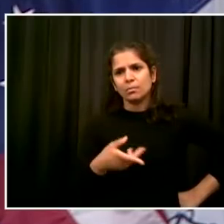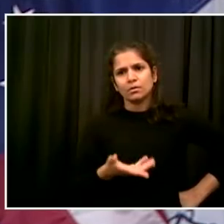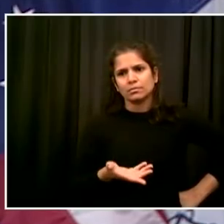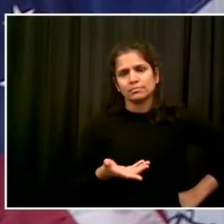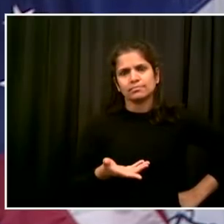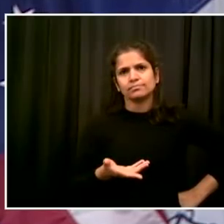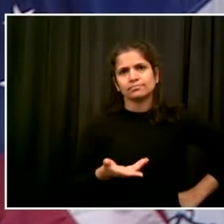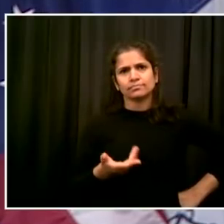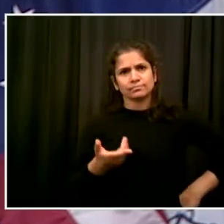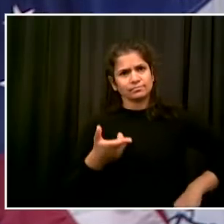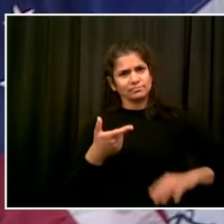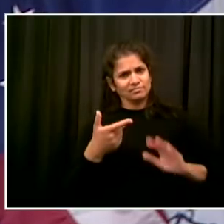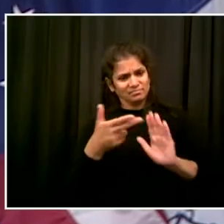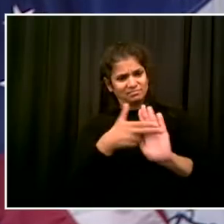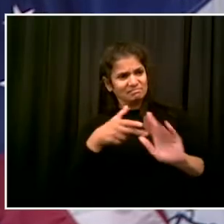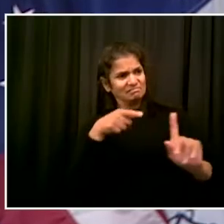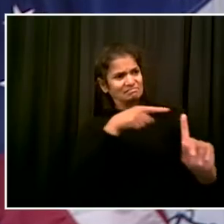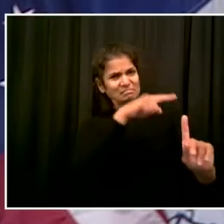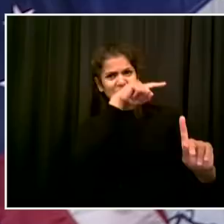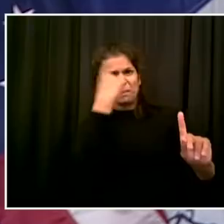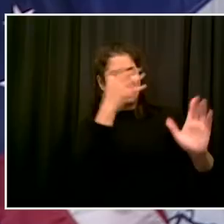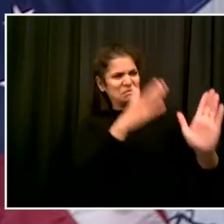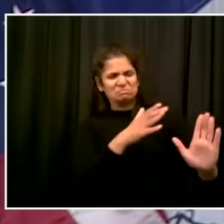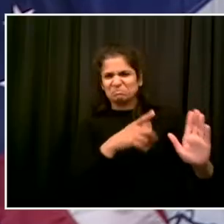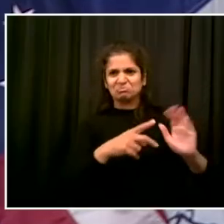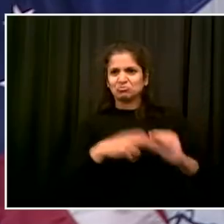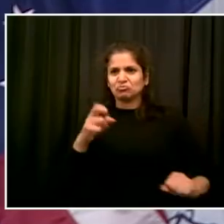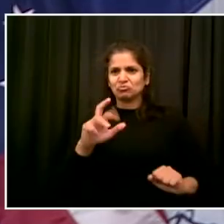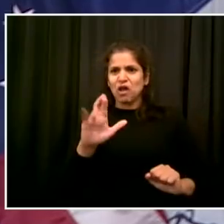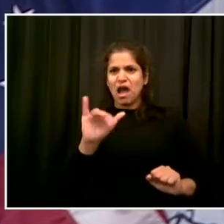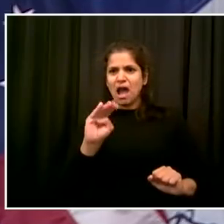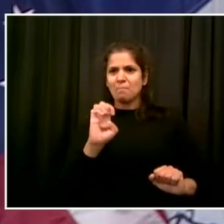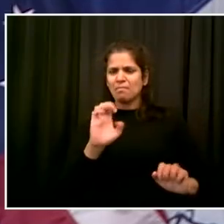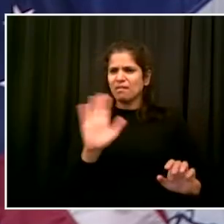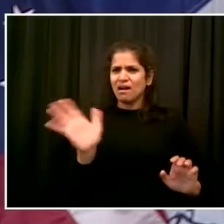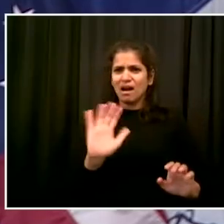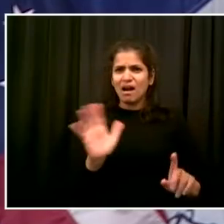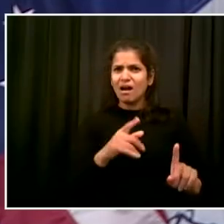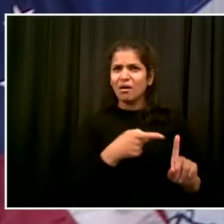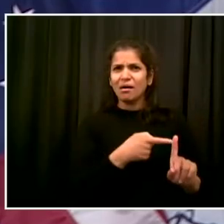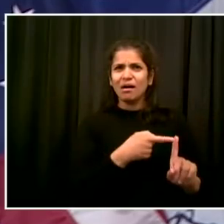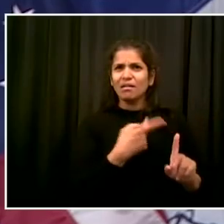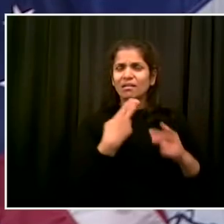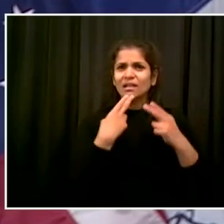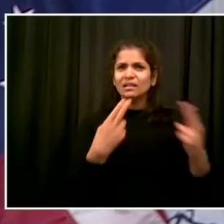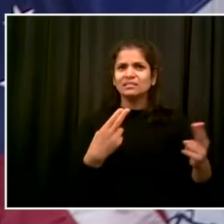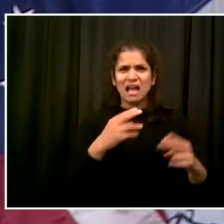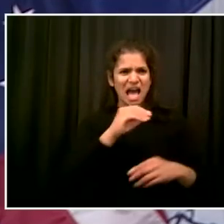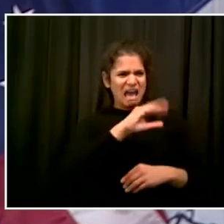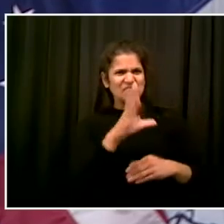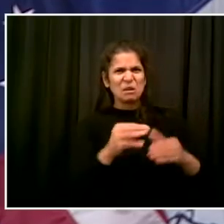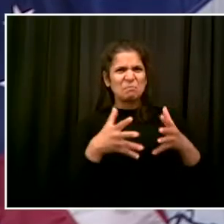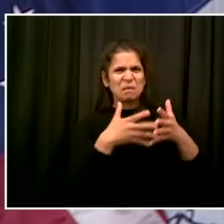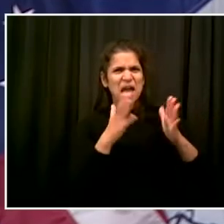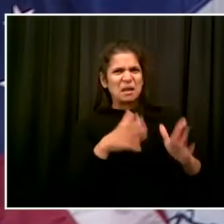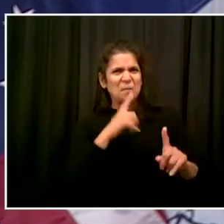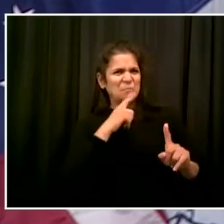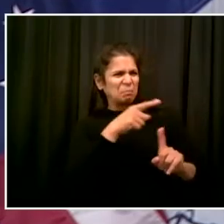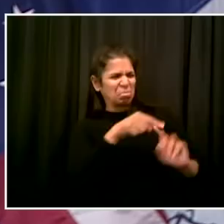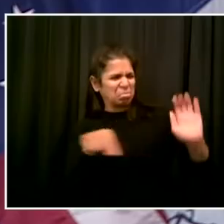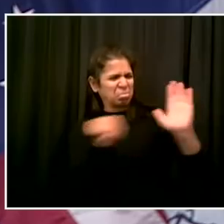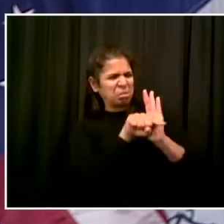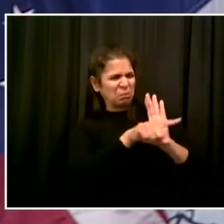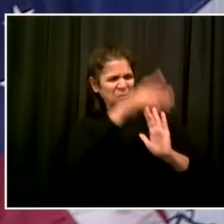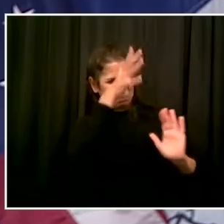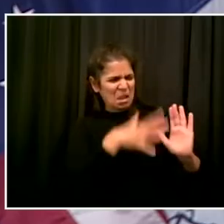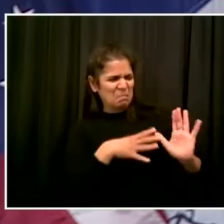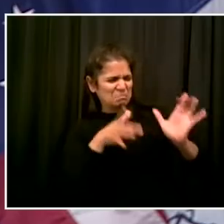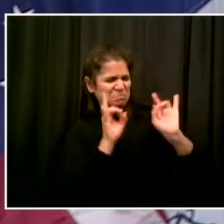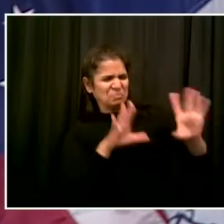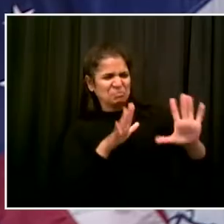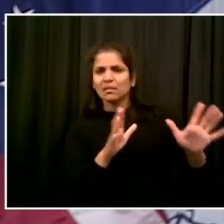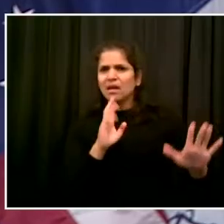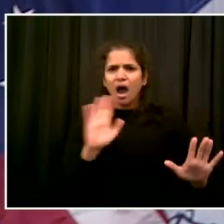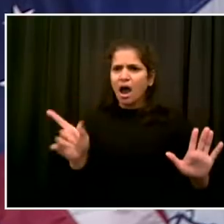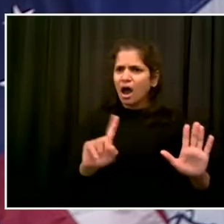AN INNOCENT MAN